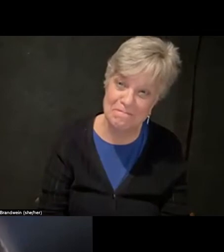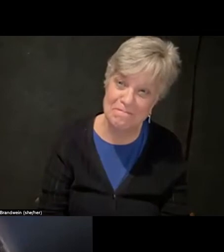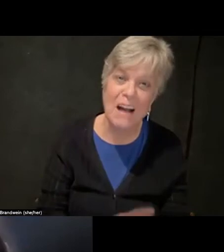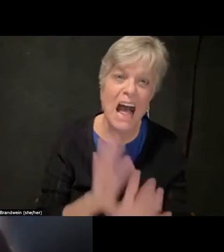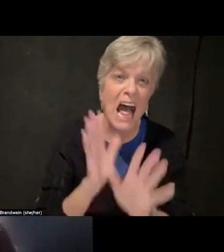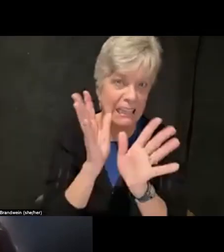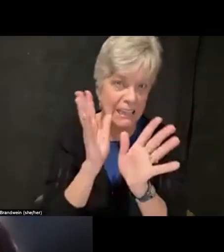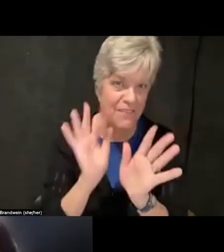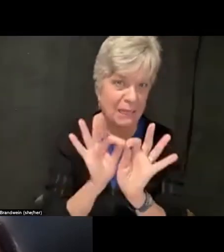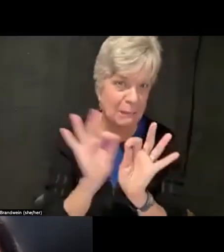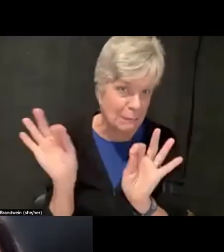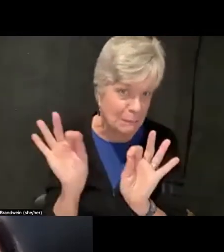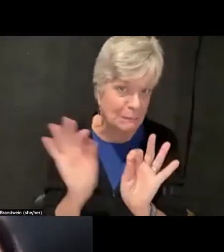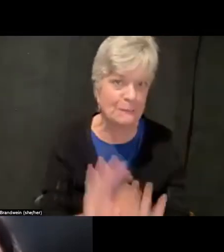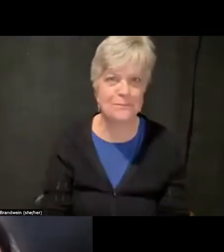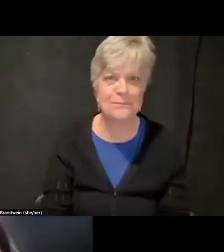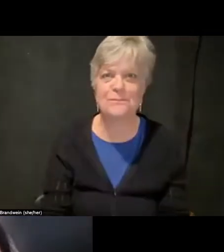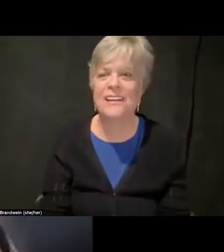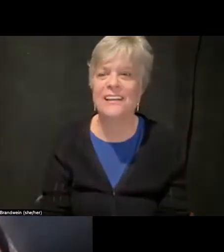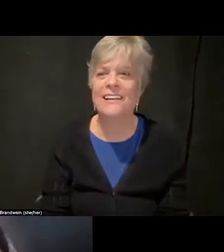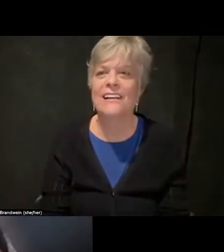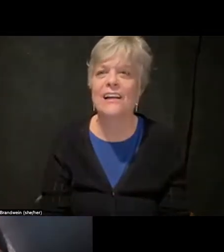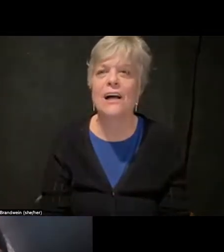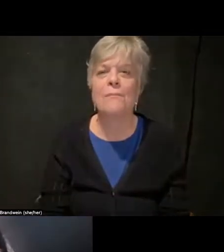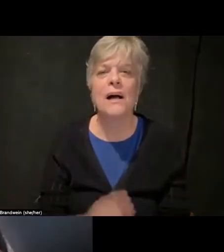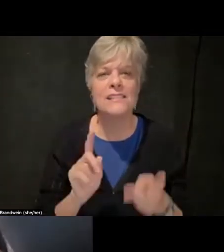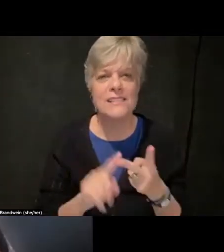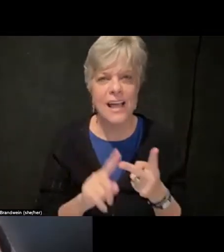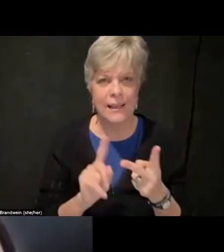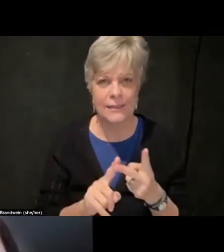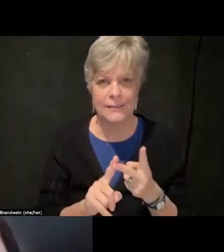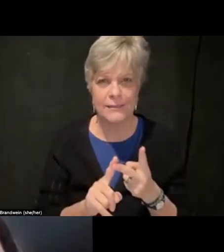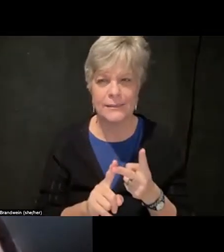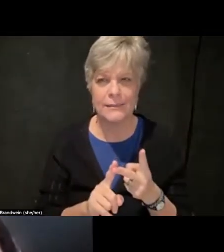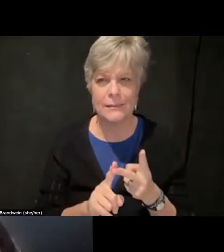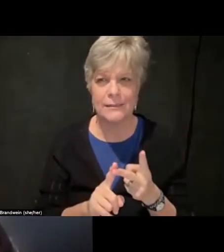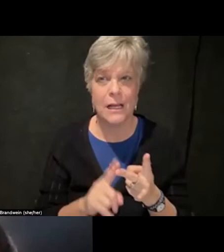But two, I think it sounds really good in theory